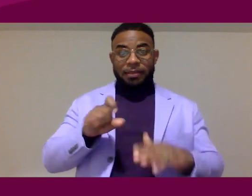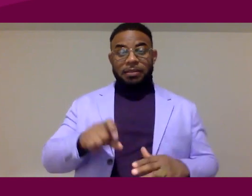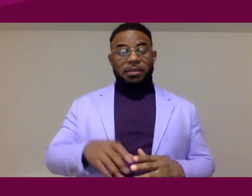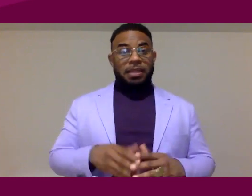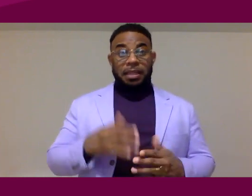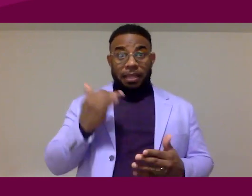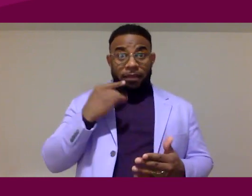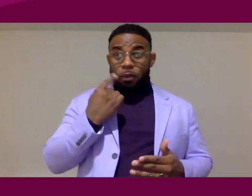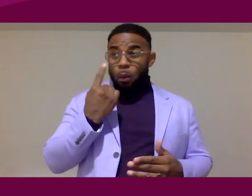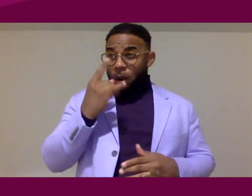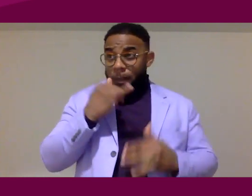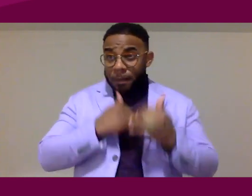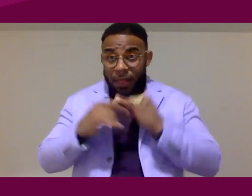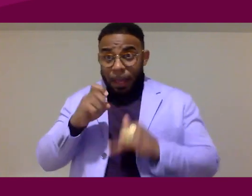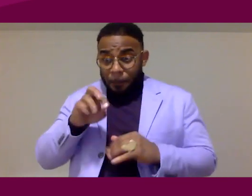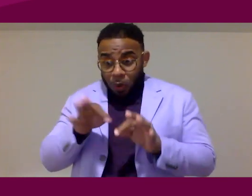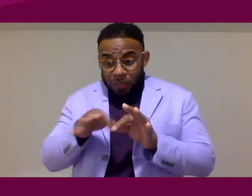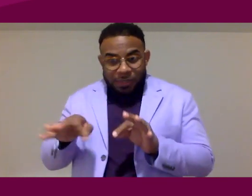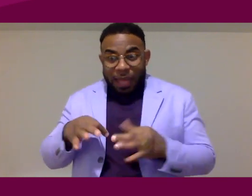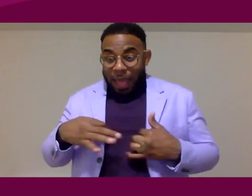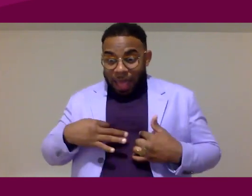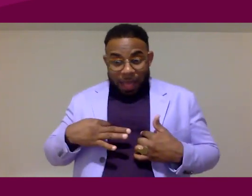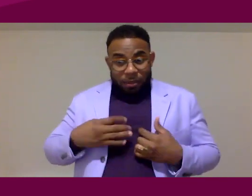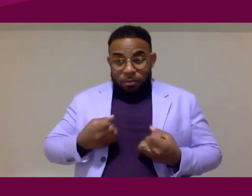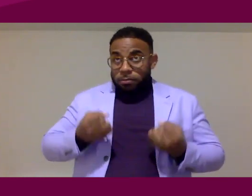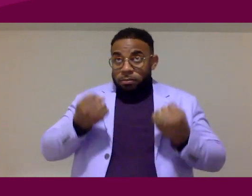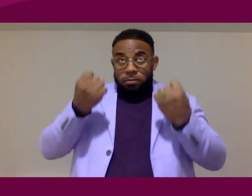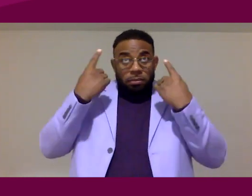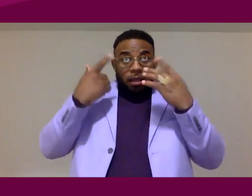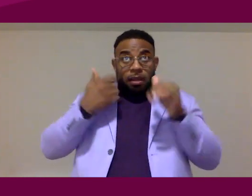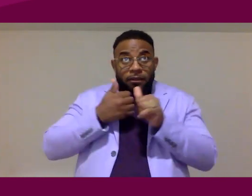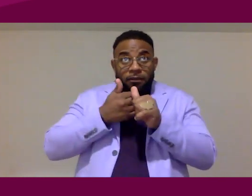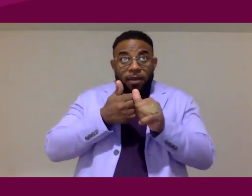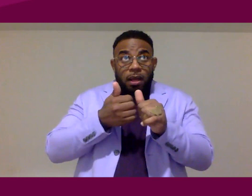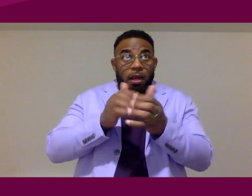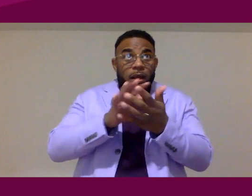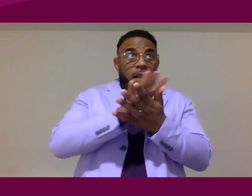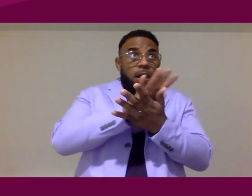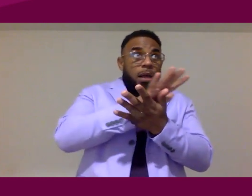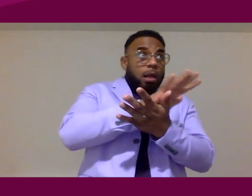If there's one mistake per sentence, I might not be following the conversation.